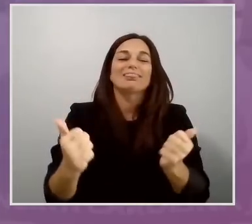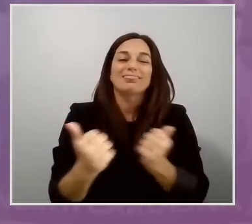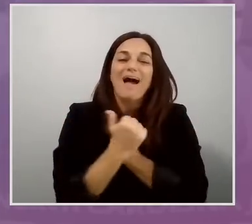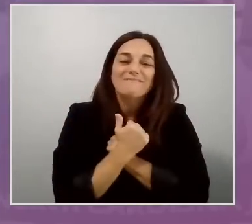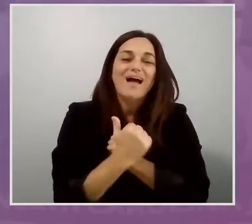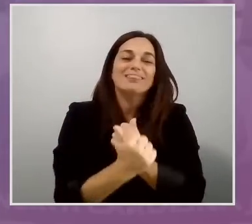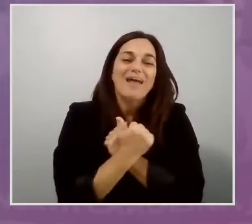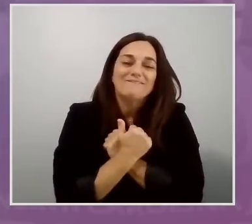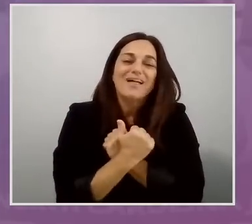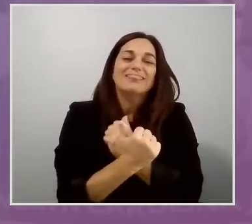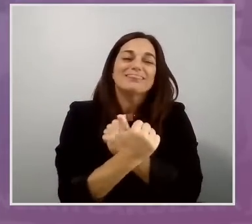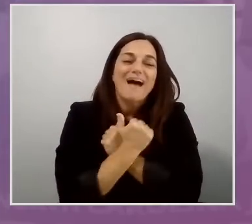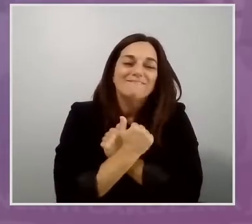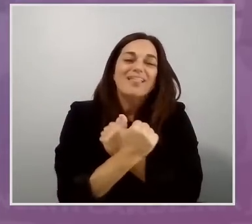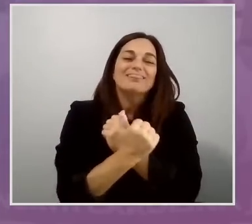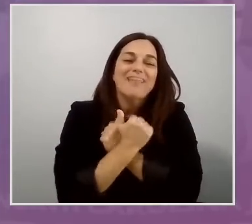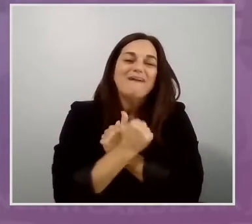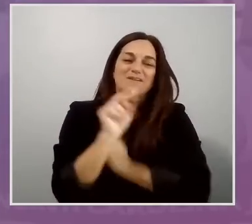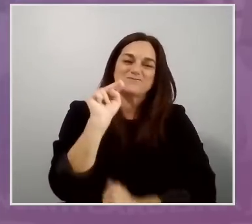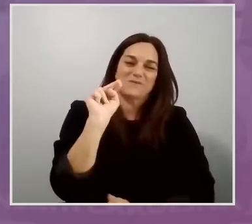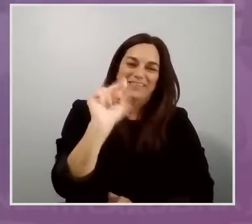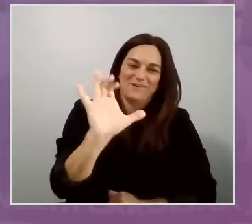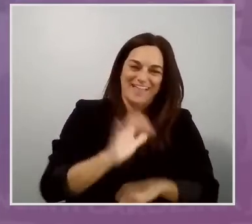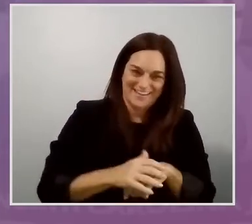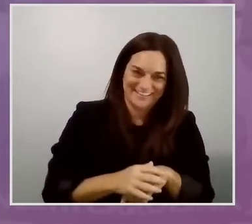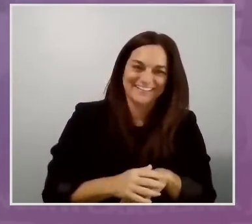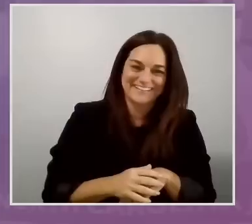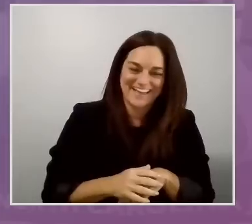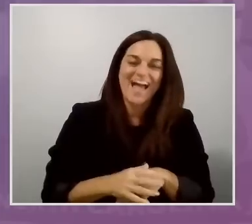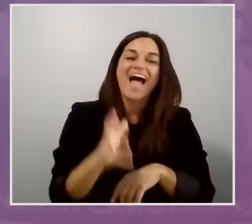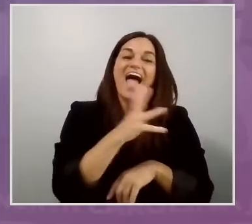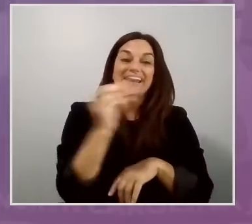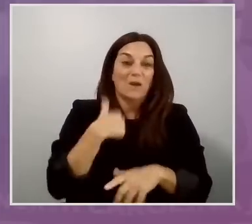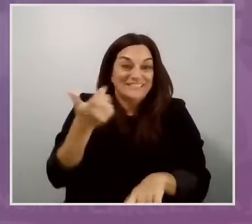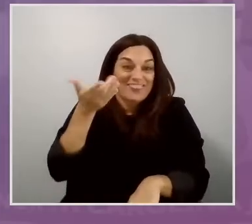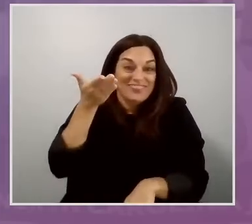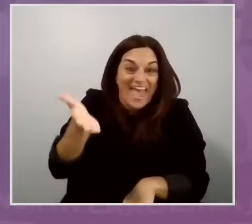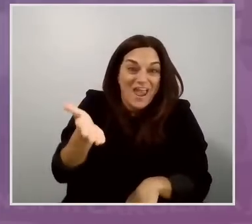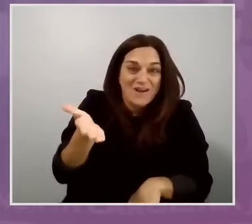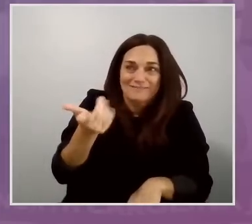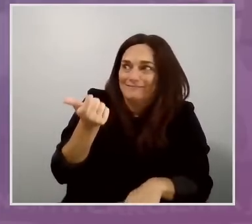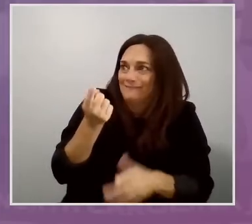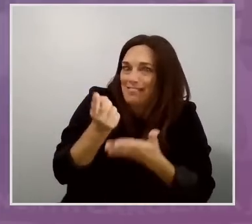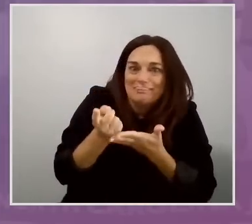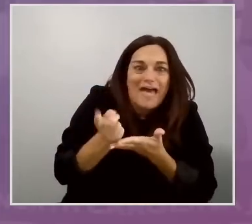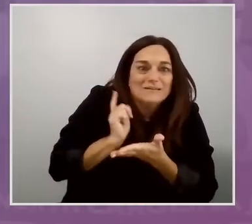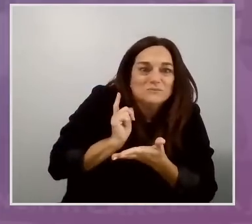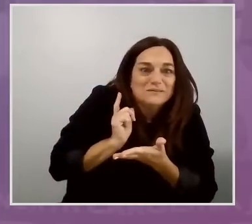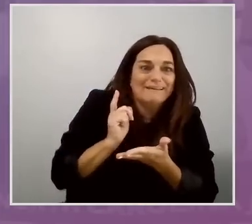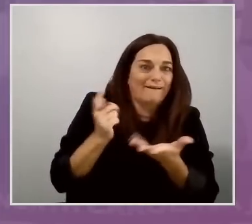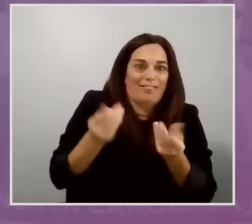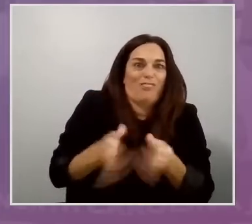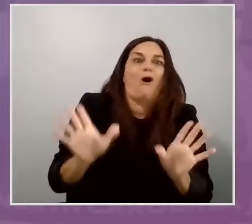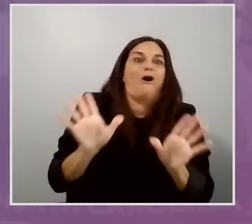AND OTHER THINGS HAPPENED. BUT I LOVE, I LOVE NORTH